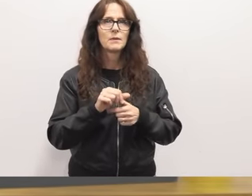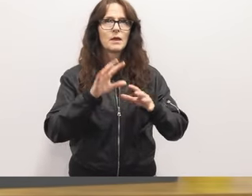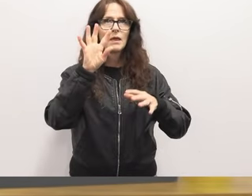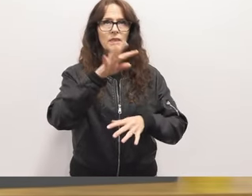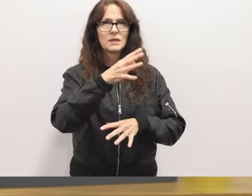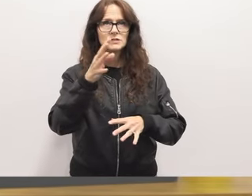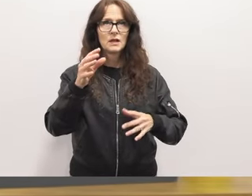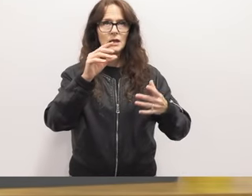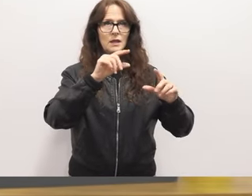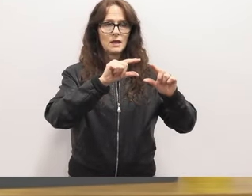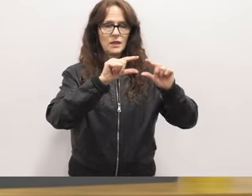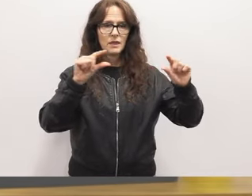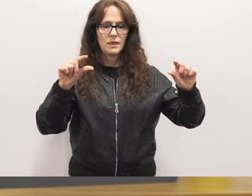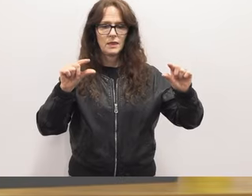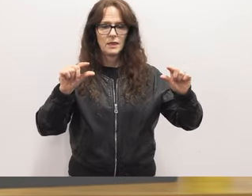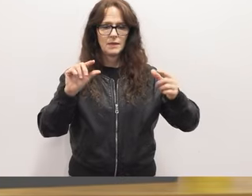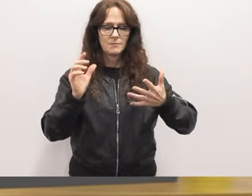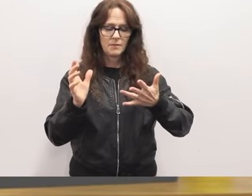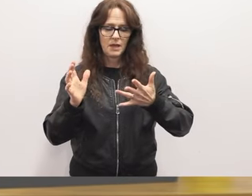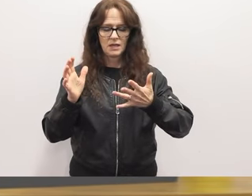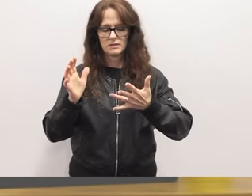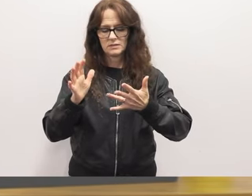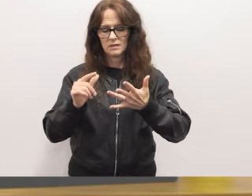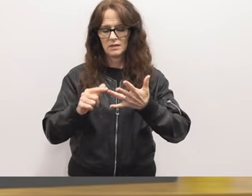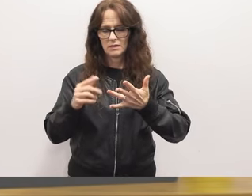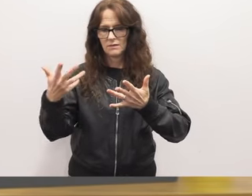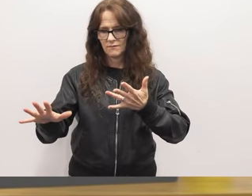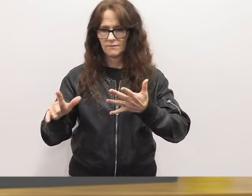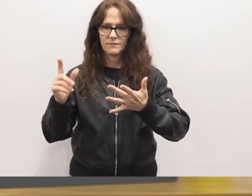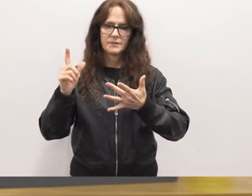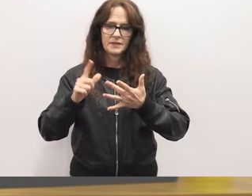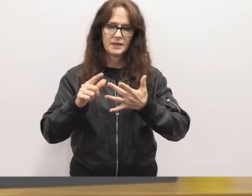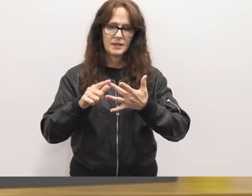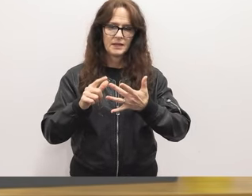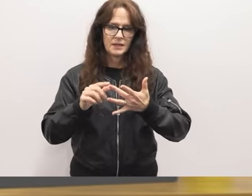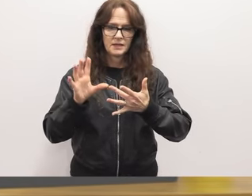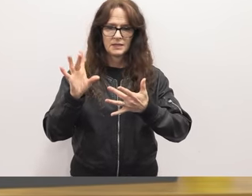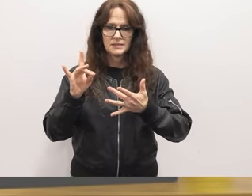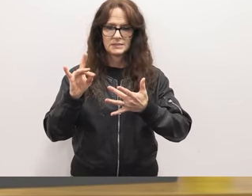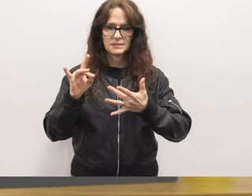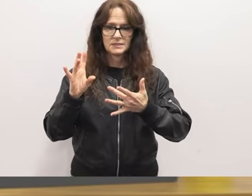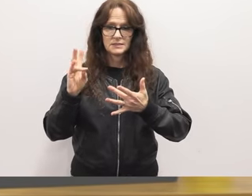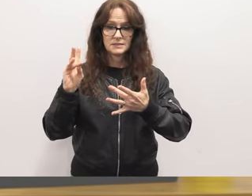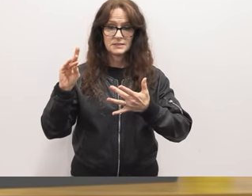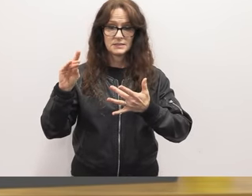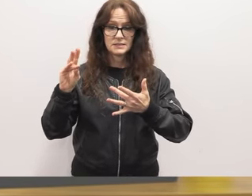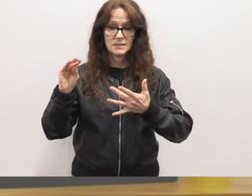and it was like by the 10th grade there were 70% of our students who were still eligible.